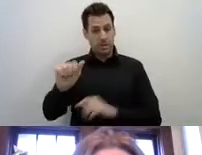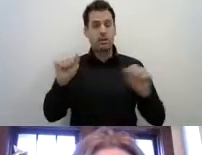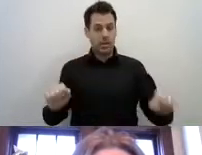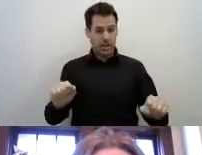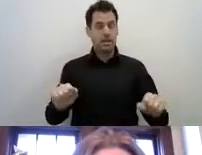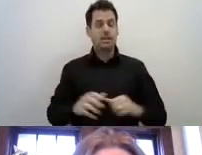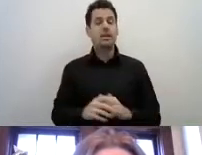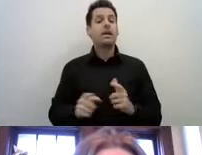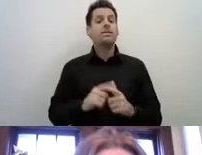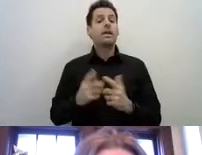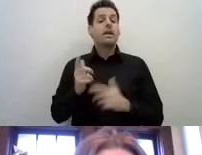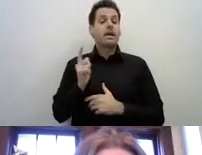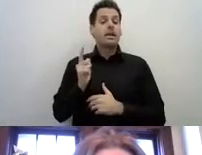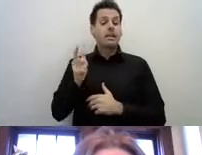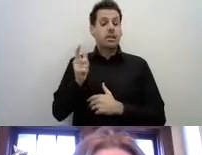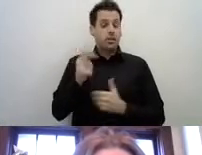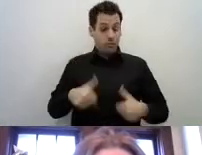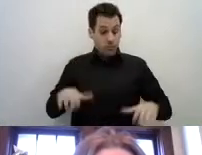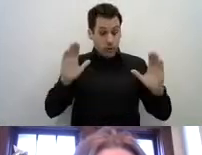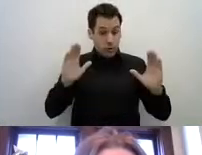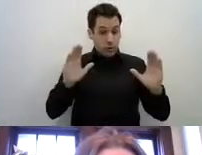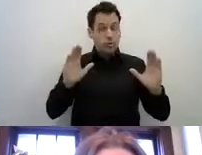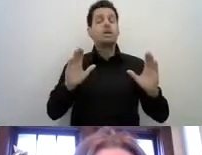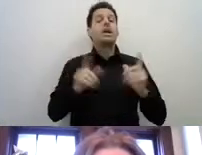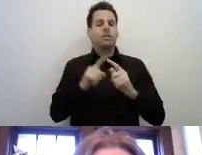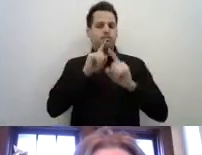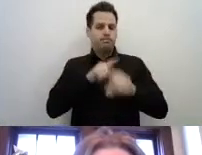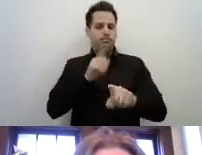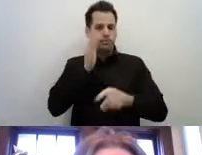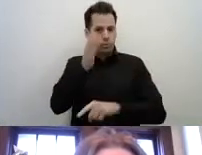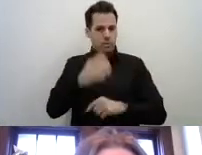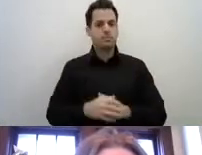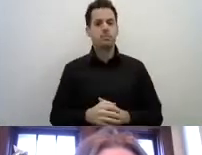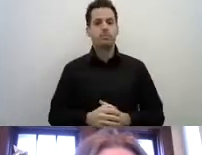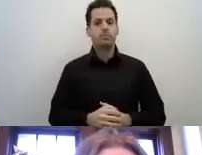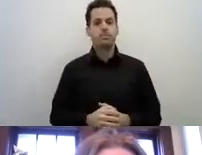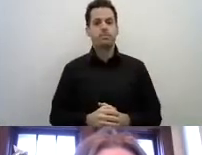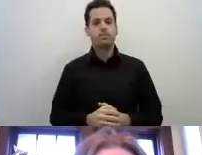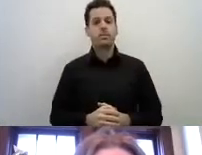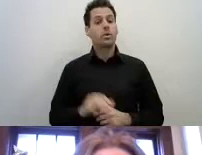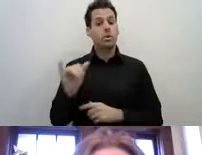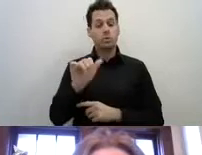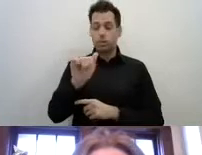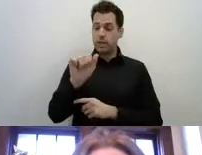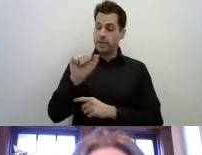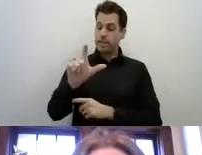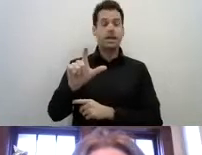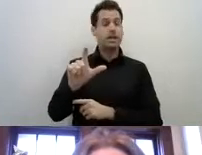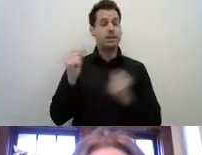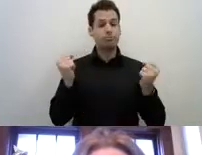get back to you following the webinar and just a reminder asl is offered throughout the webinar